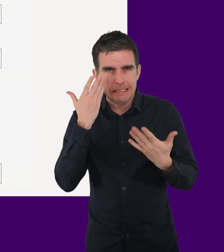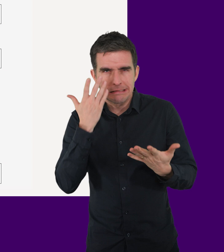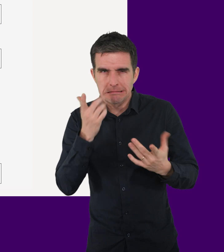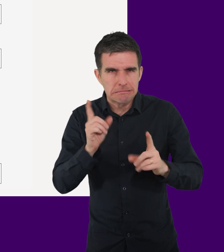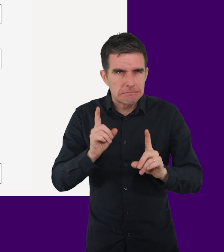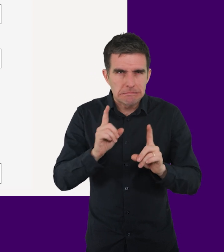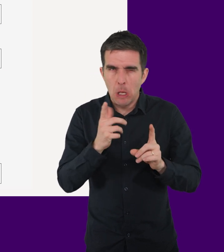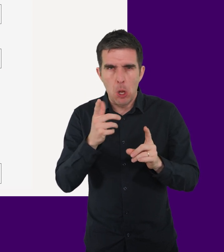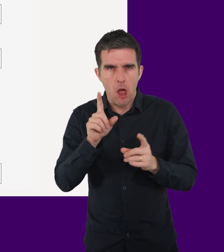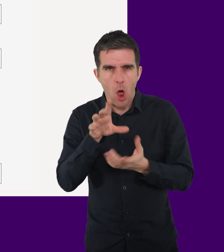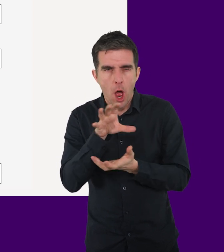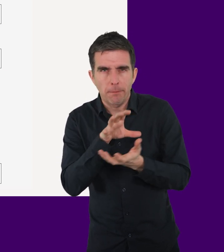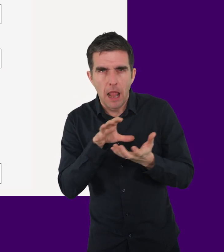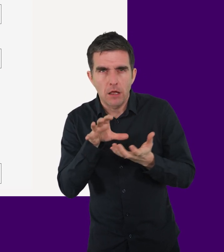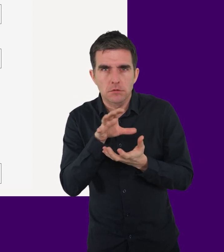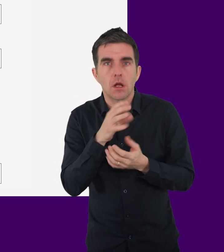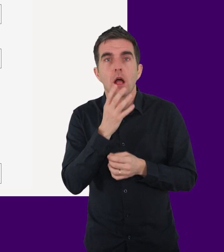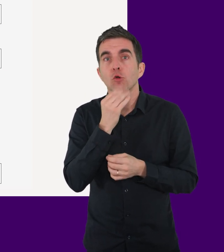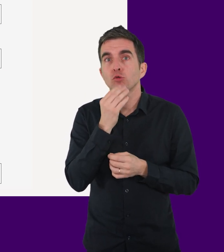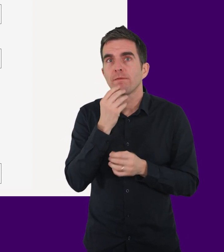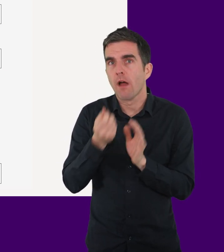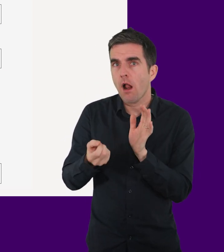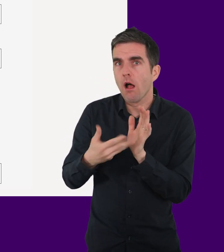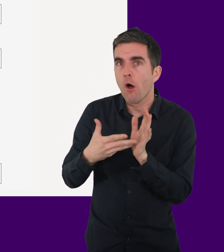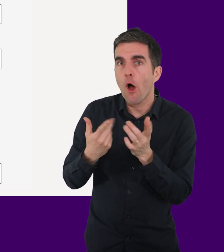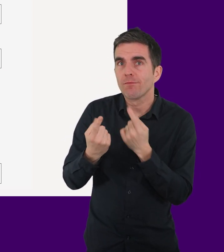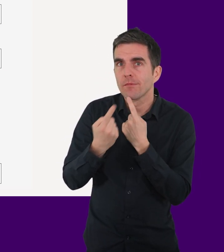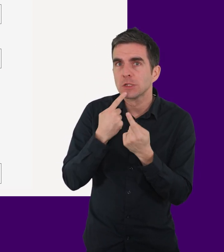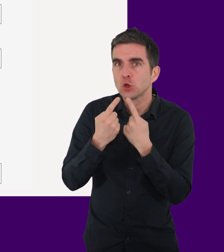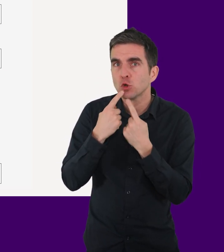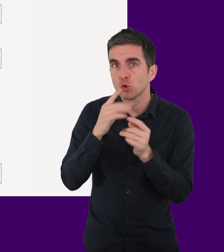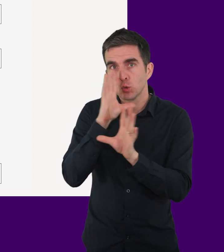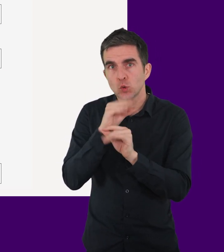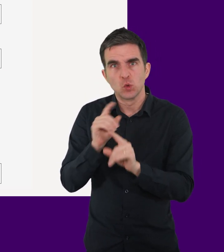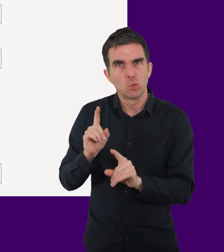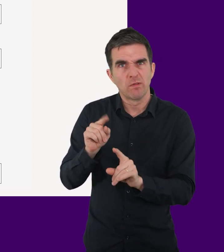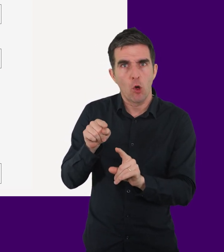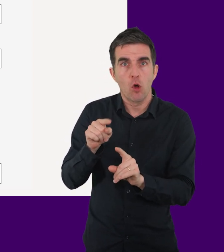For less familiar or complex forms, it may be useful to provide additional instructions.